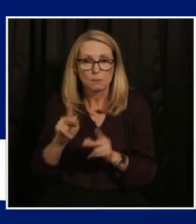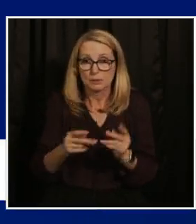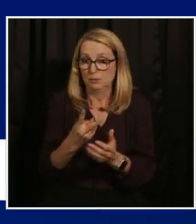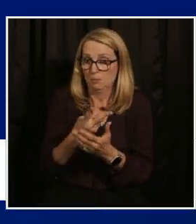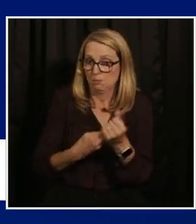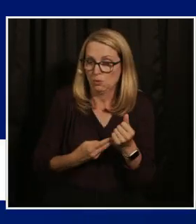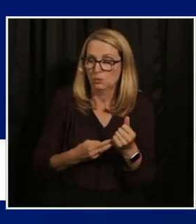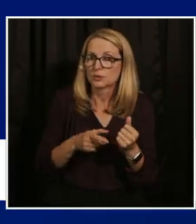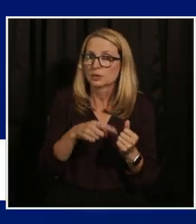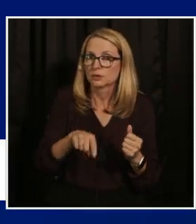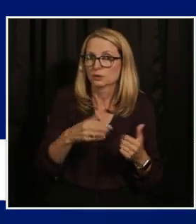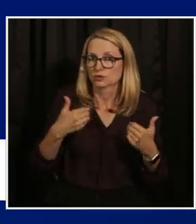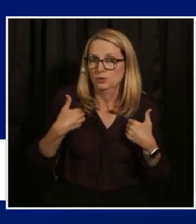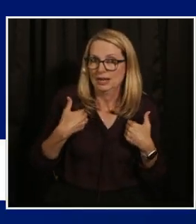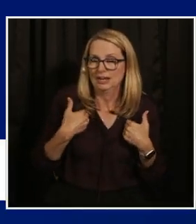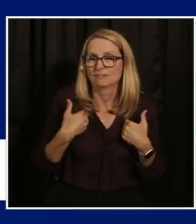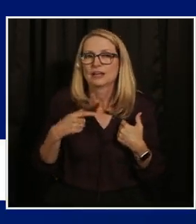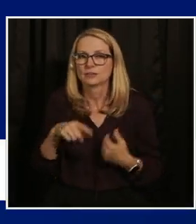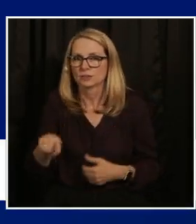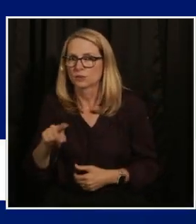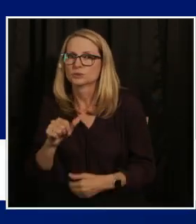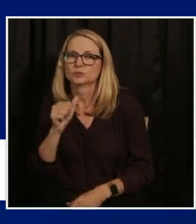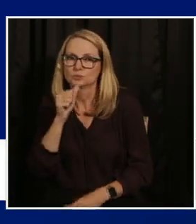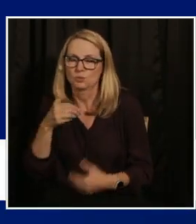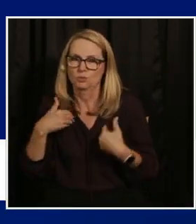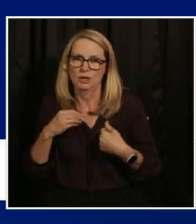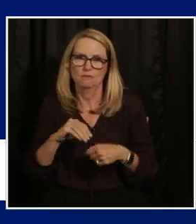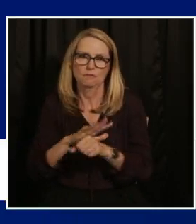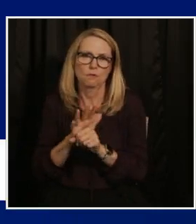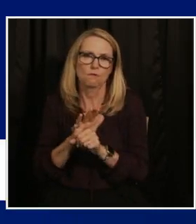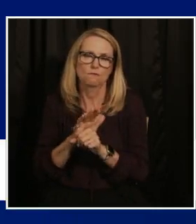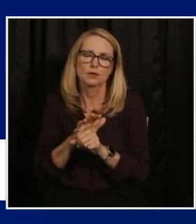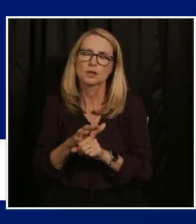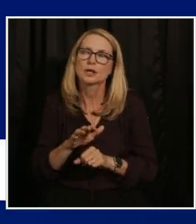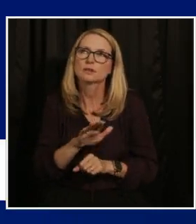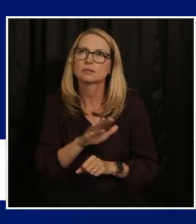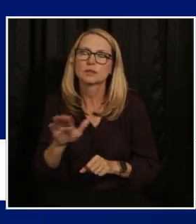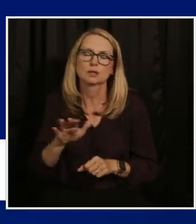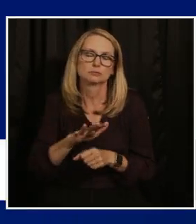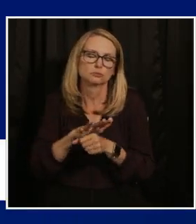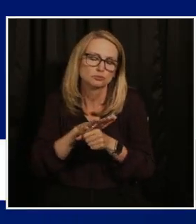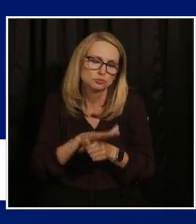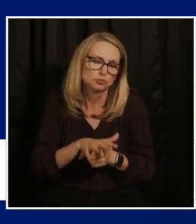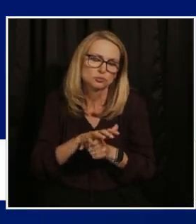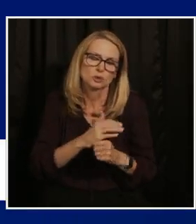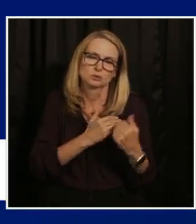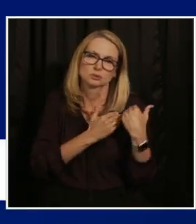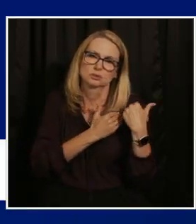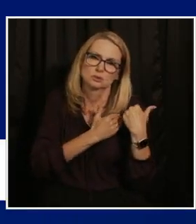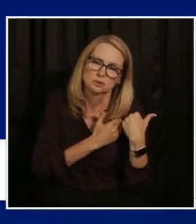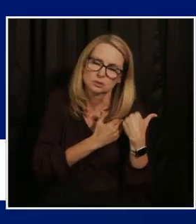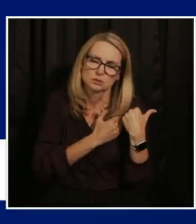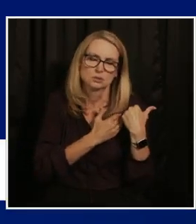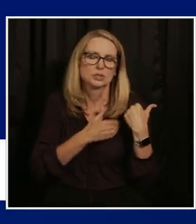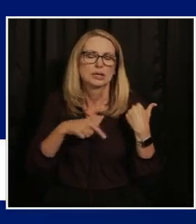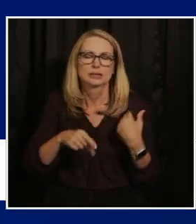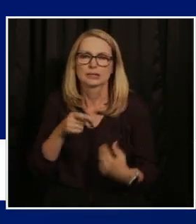and the stress and overwhelm they have felt the burden of this pandemic has been remarkable